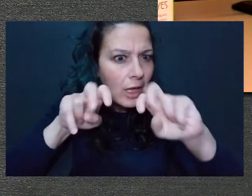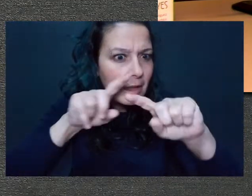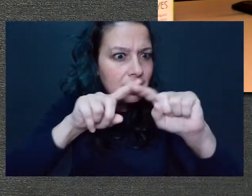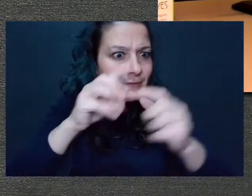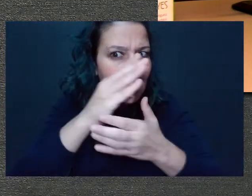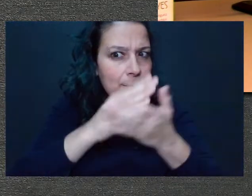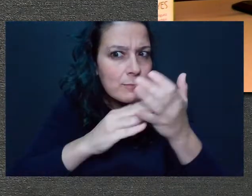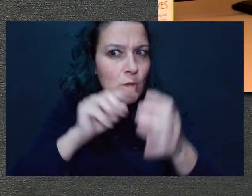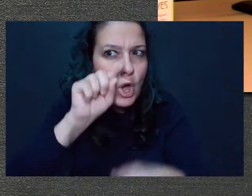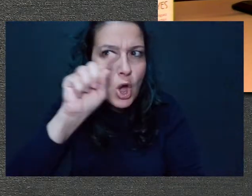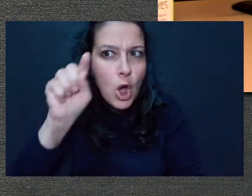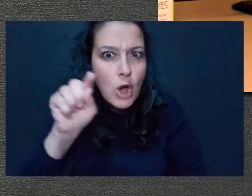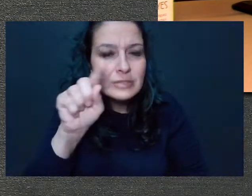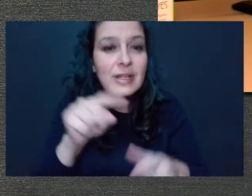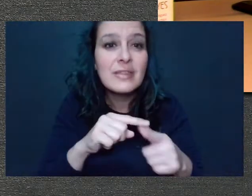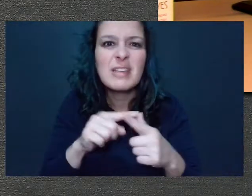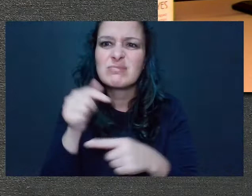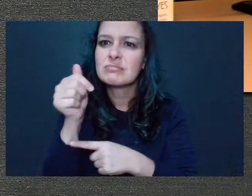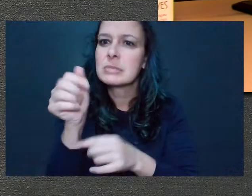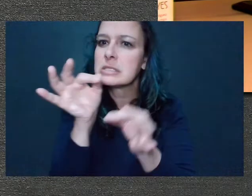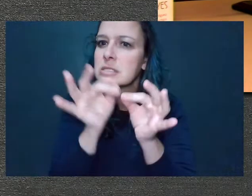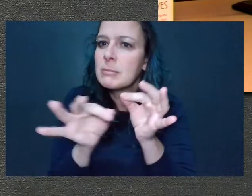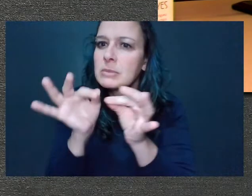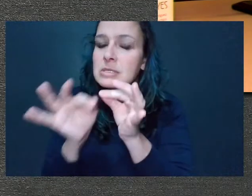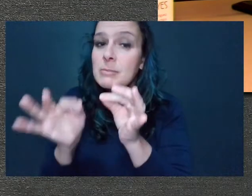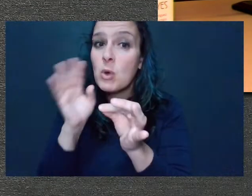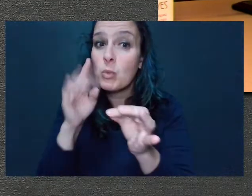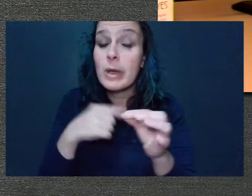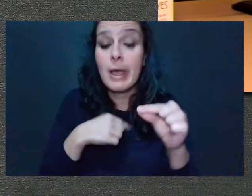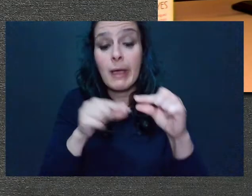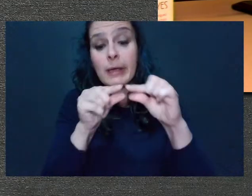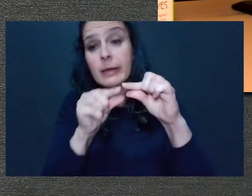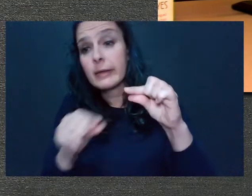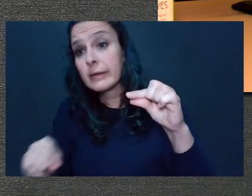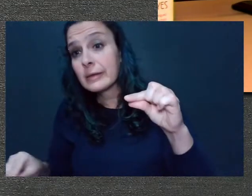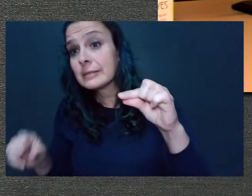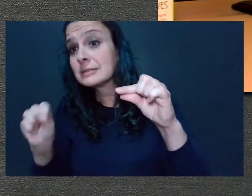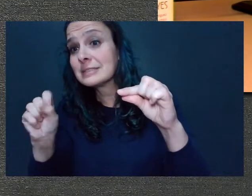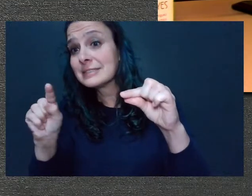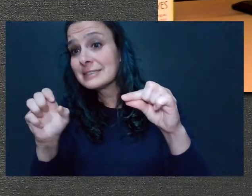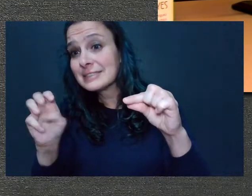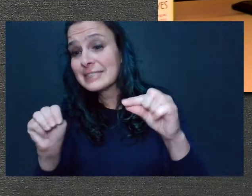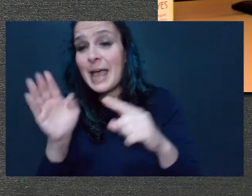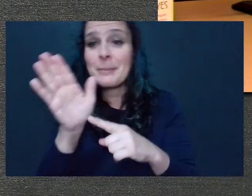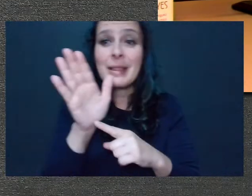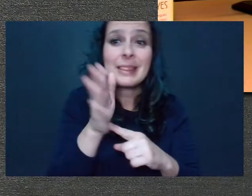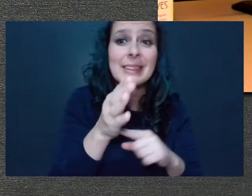But then she would keep it real simple. She wouldn't paint the stem and all the leaves and the petals.